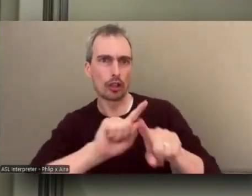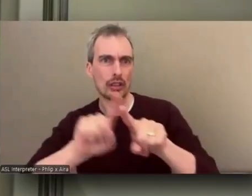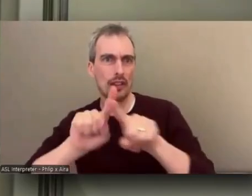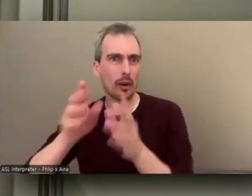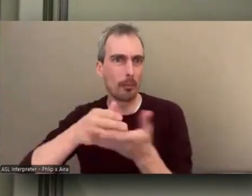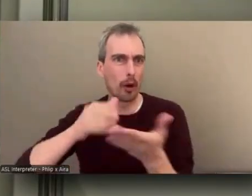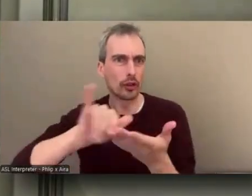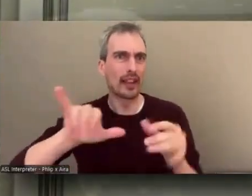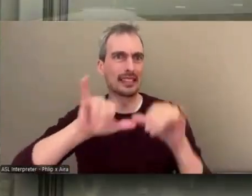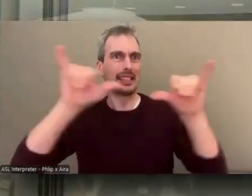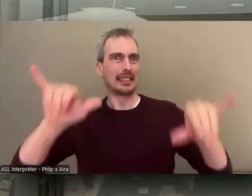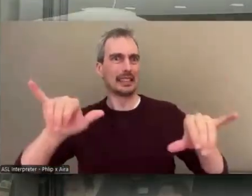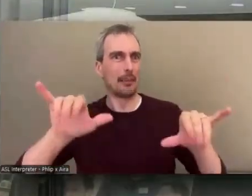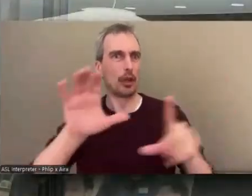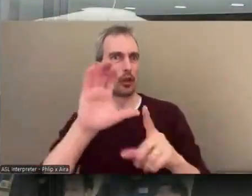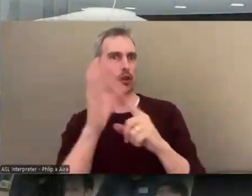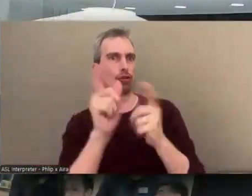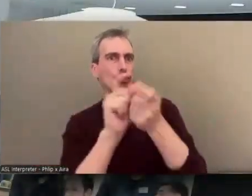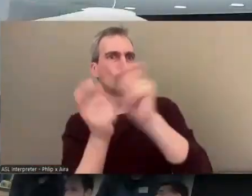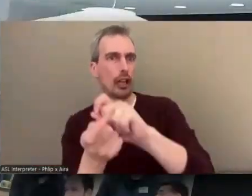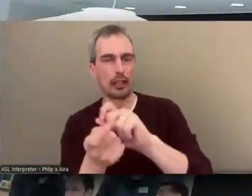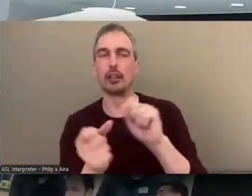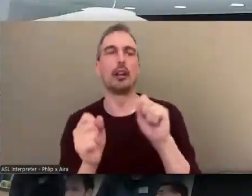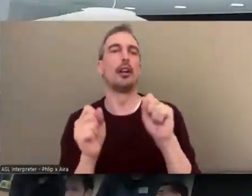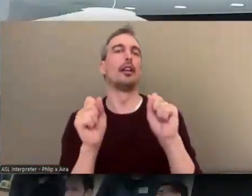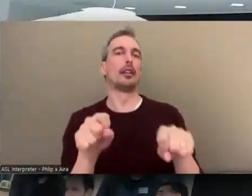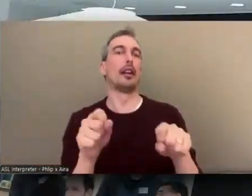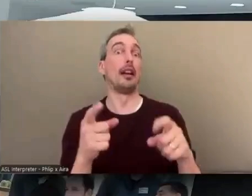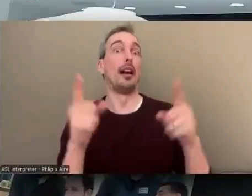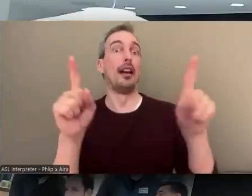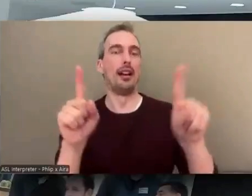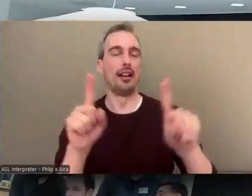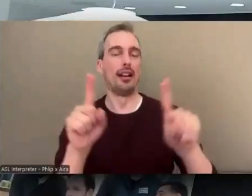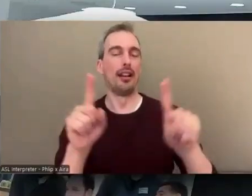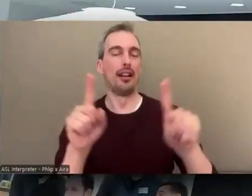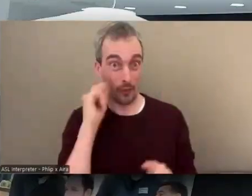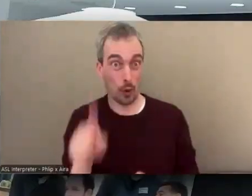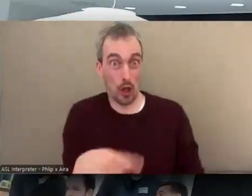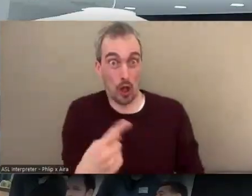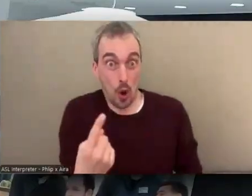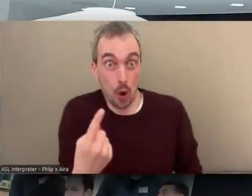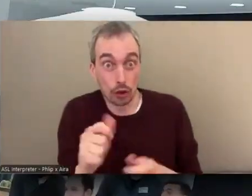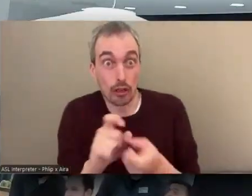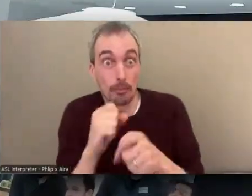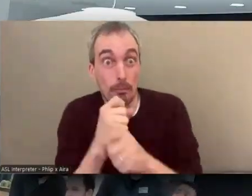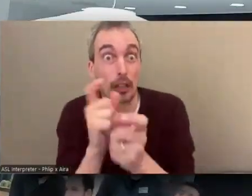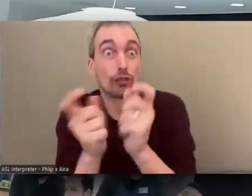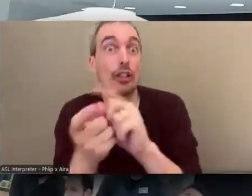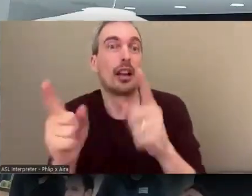Anybody who hasn't yet, I can also second the recommendation. Devon's book -- I got through it -- first read this weekend